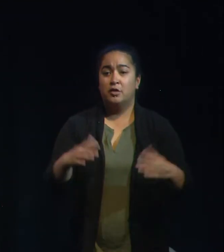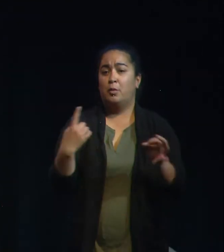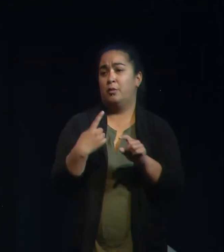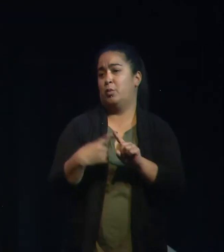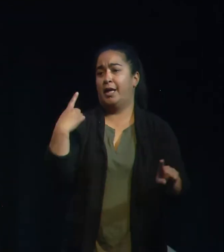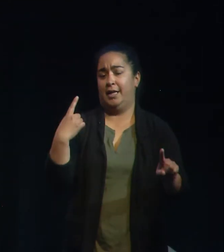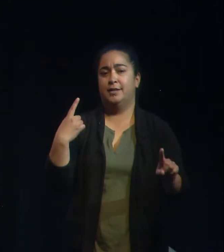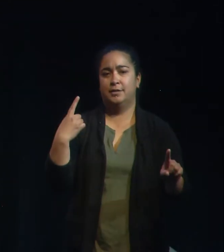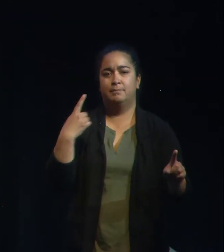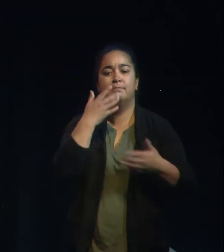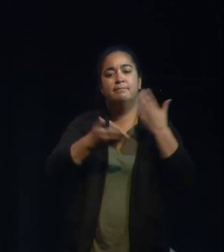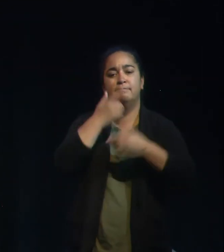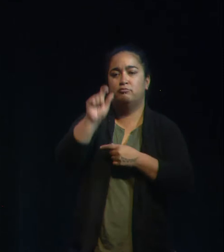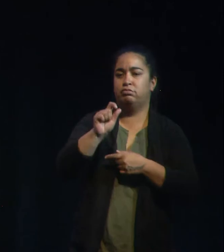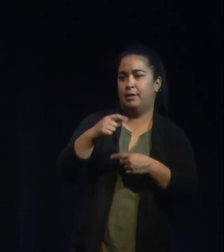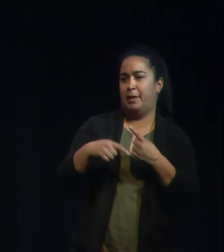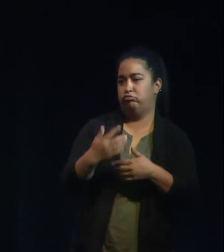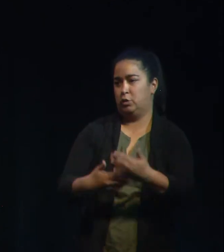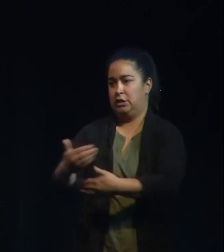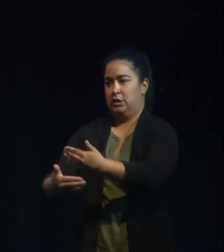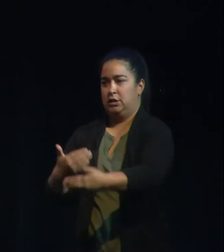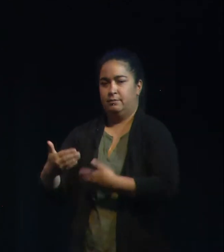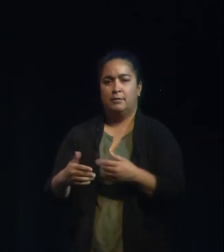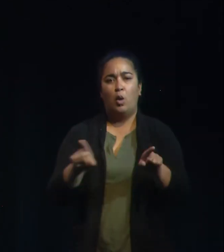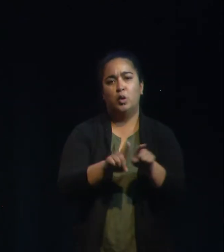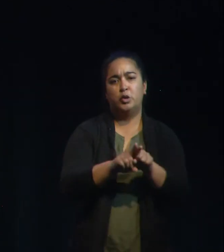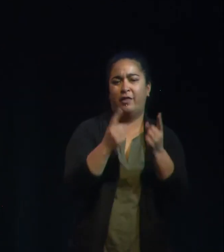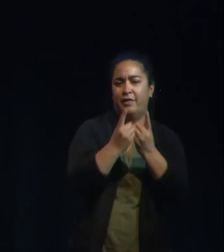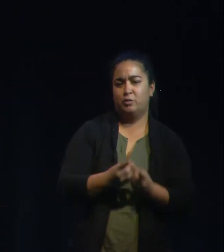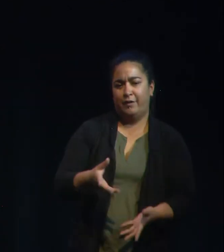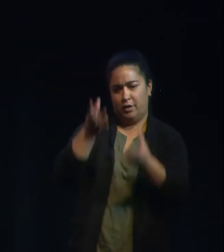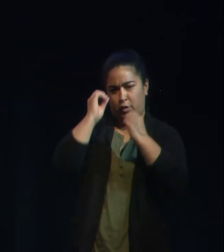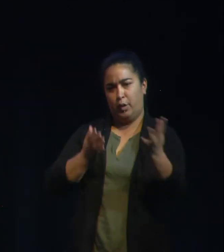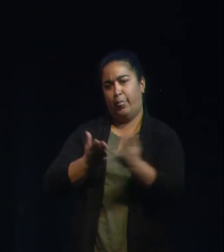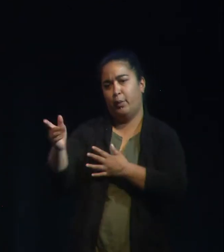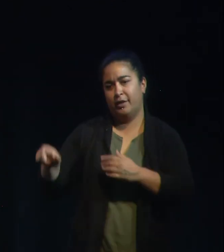little bit about our process and also the lessons that we've learned along the way.